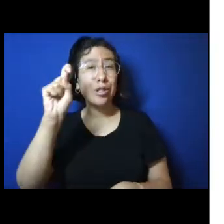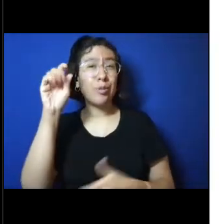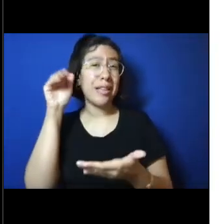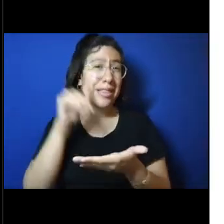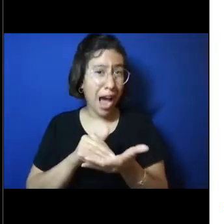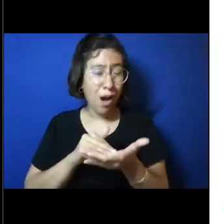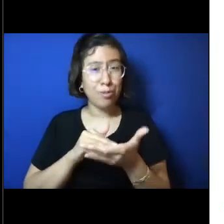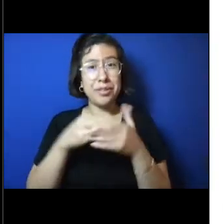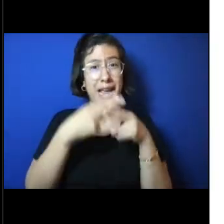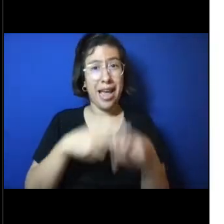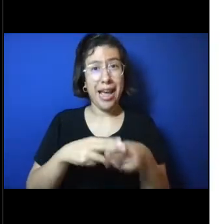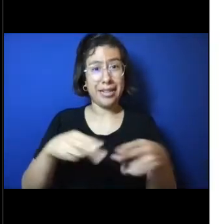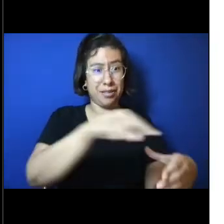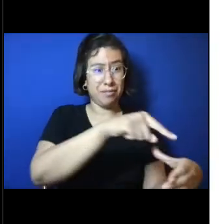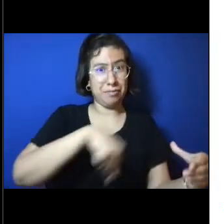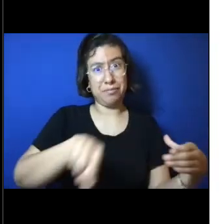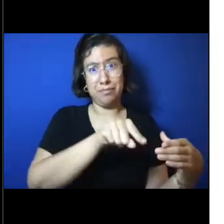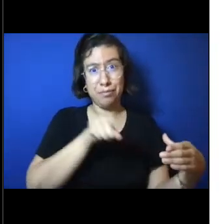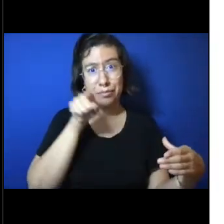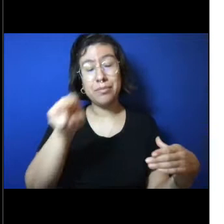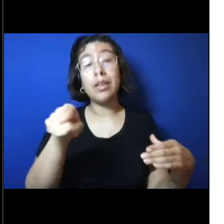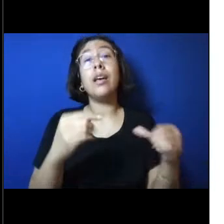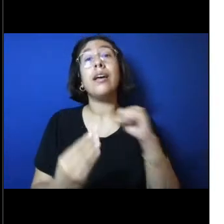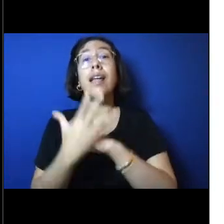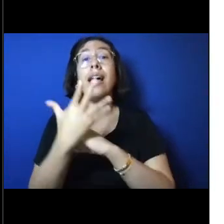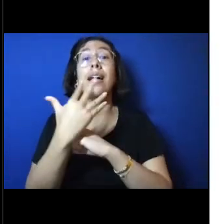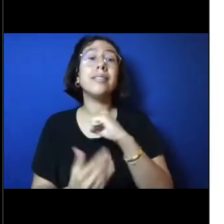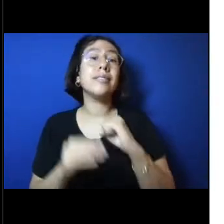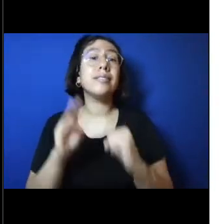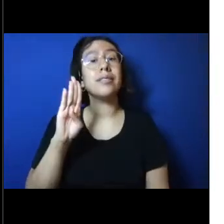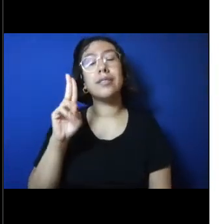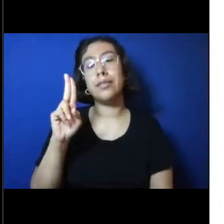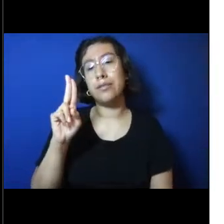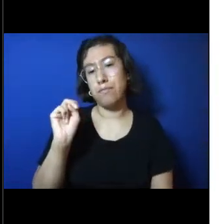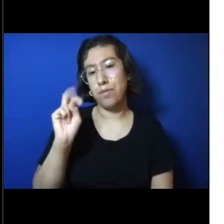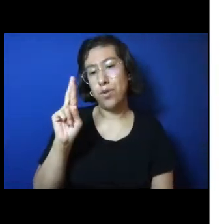And if you go to some of the beaches there, like Vero Beach, or West Palm, or Melbourne,